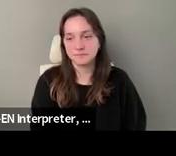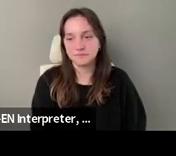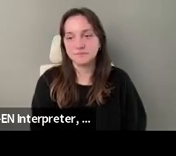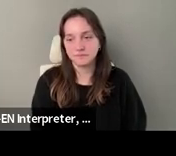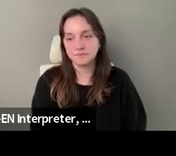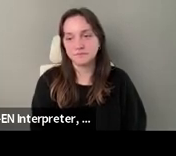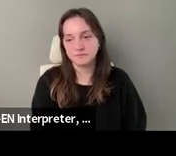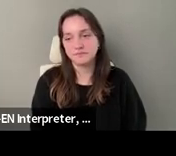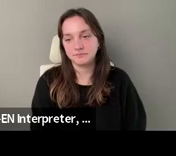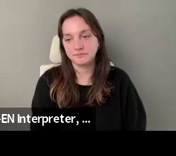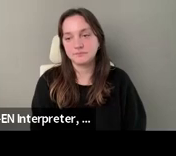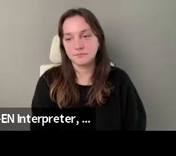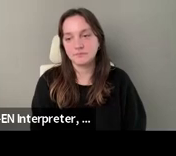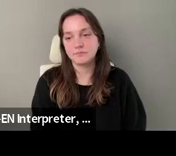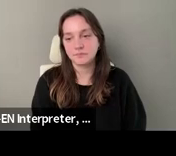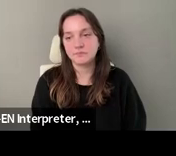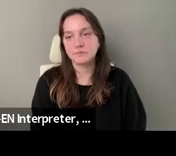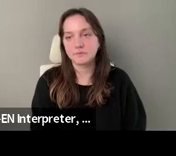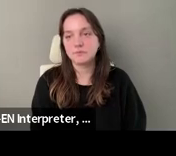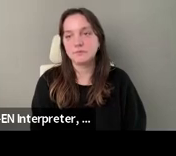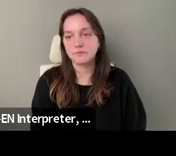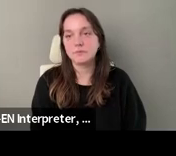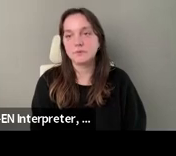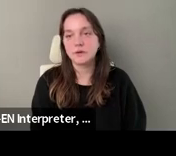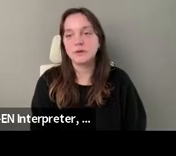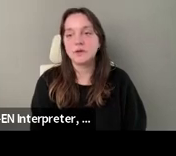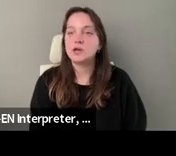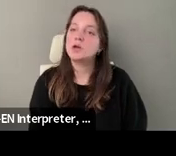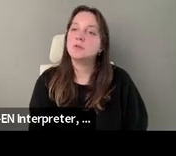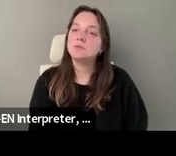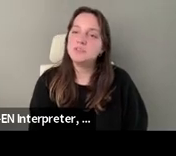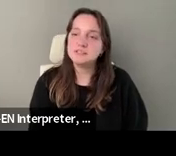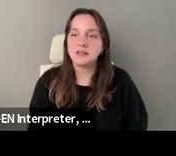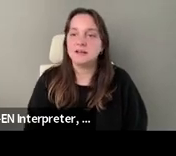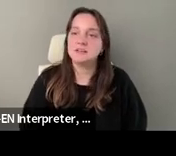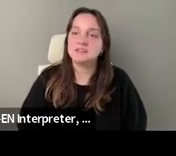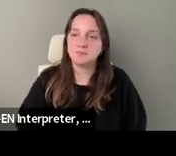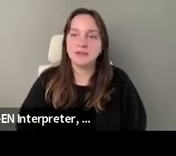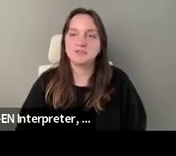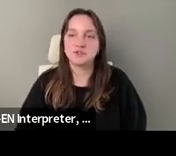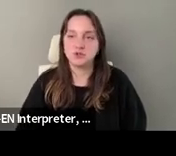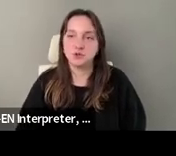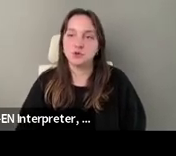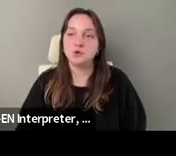please. This slide speaks to the